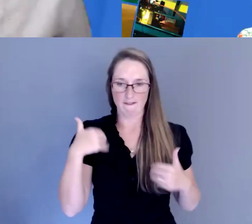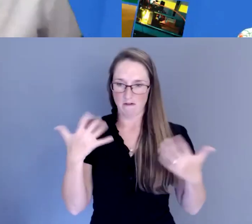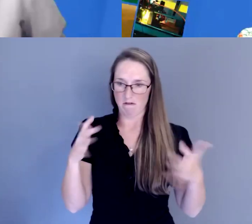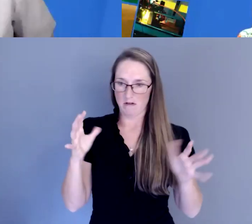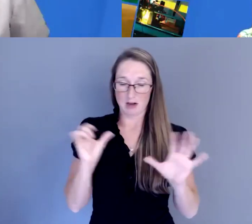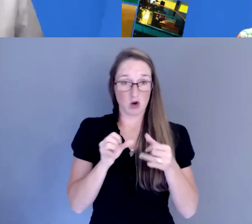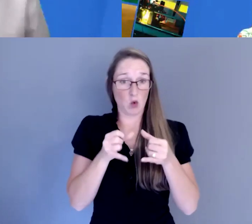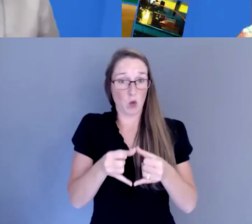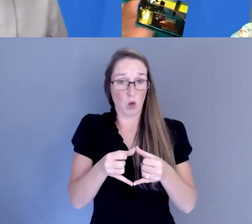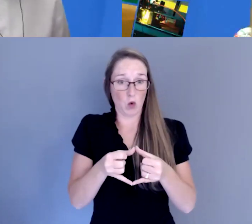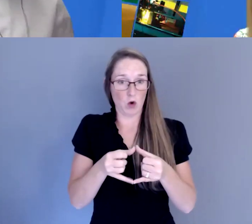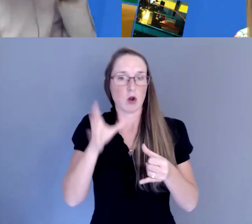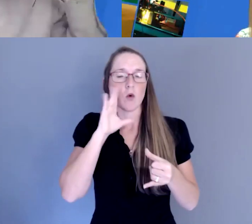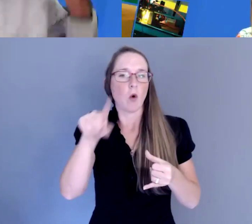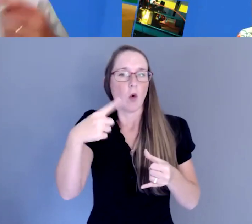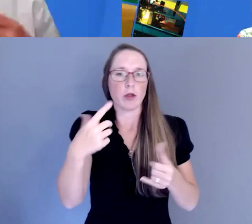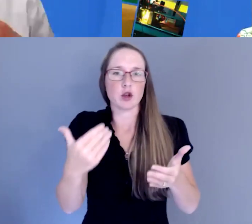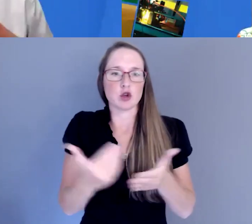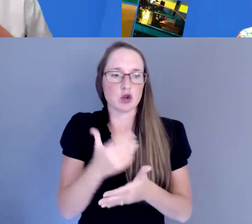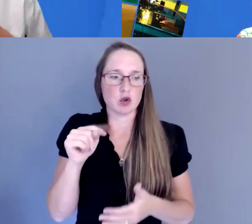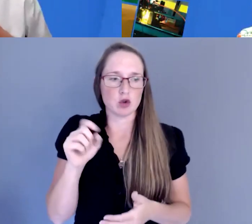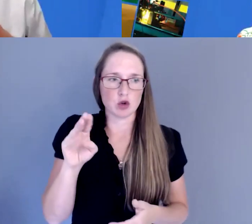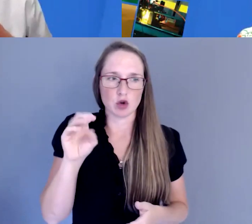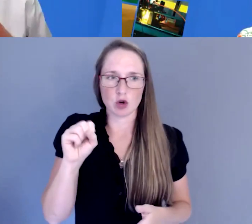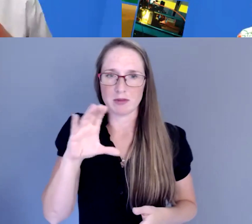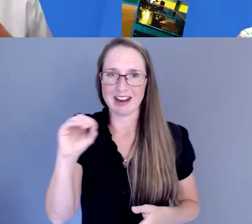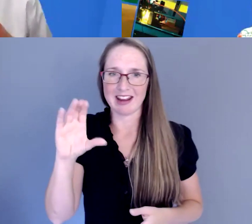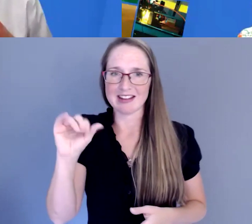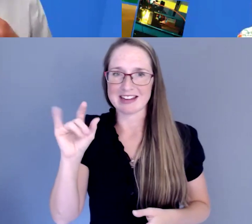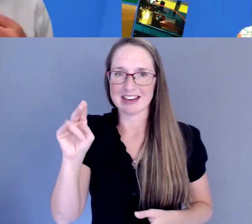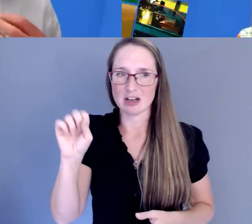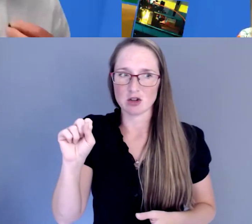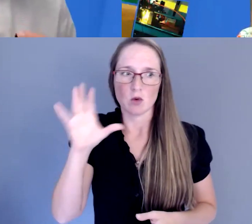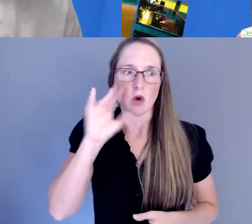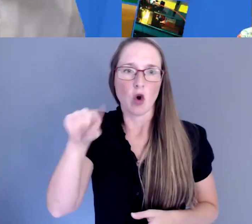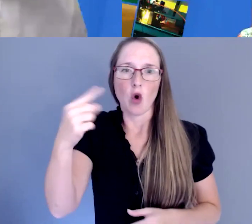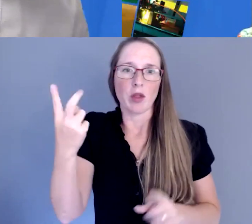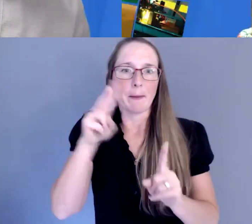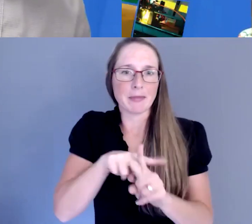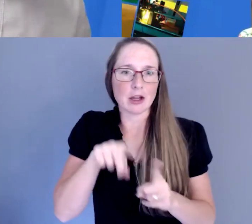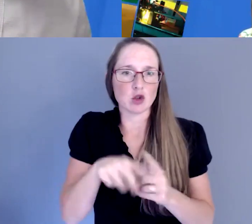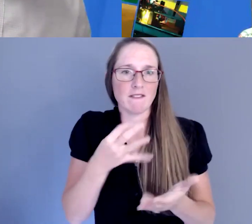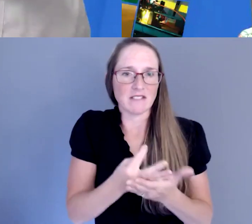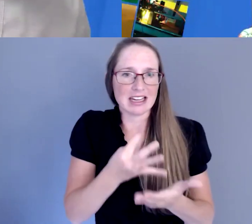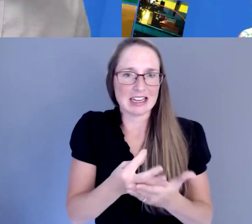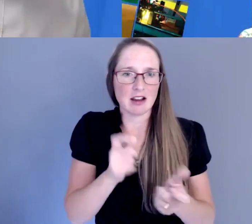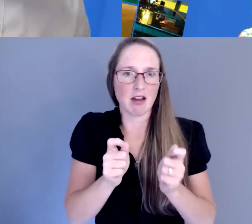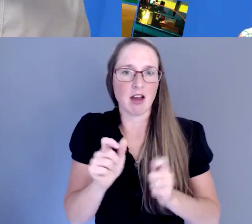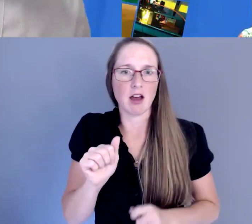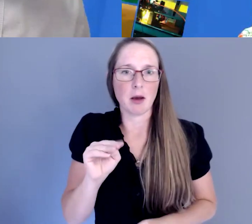the new terms and conditions will only apply to funding amendments on existing awards.